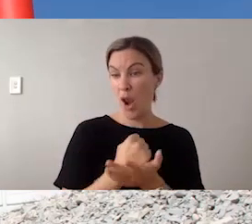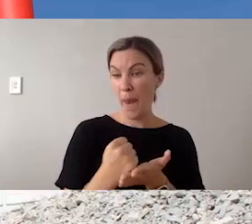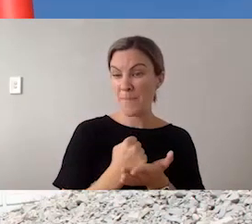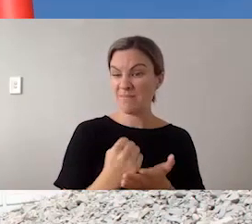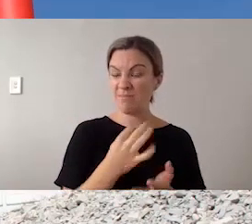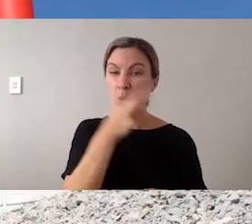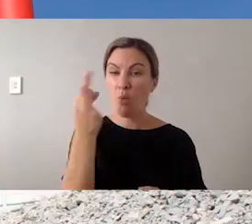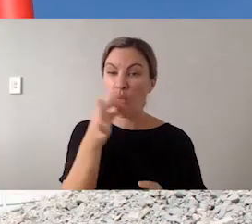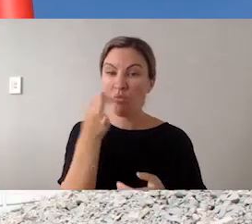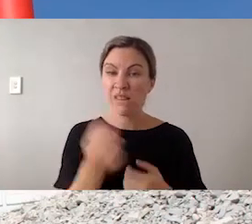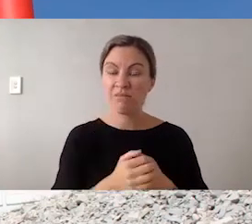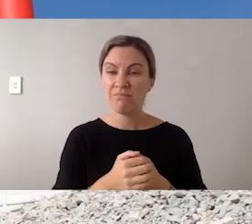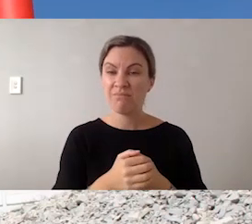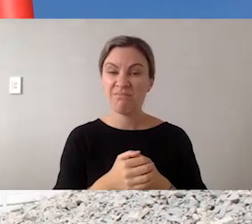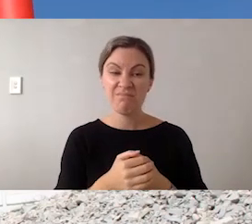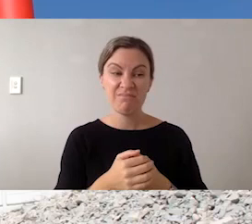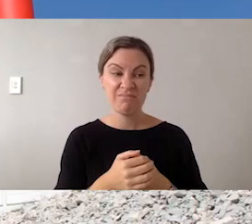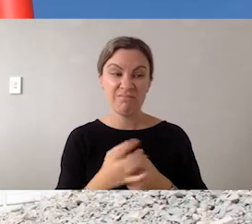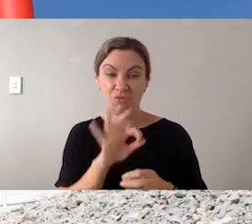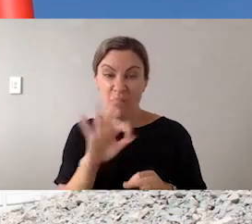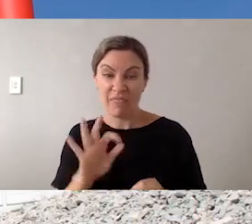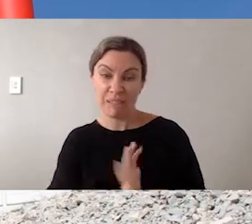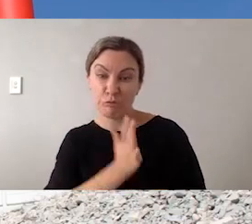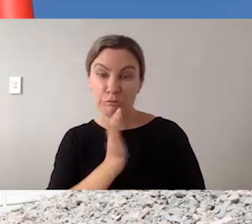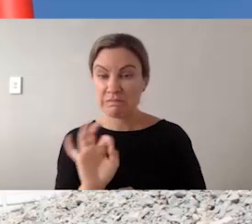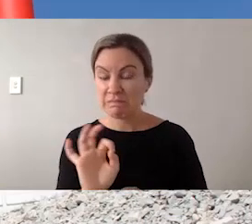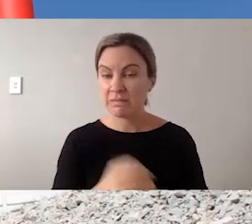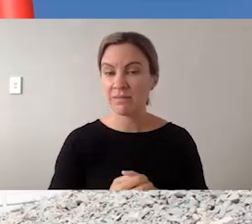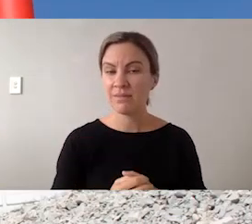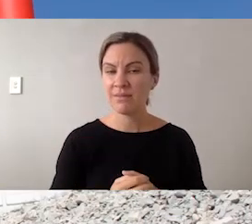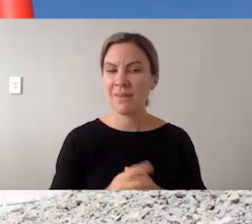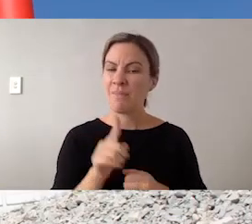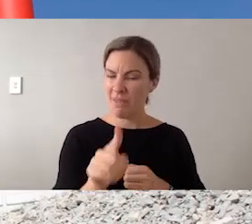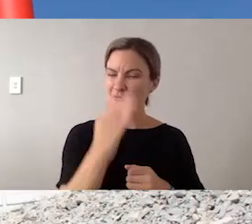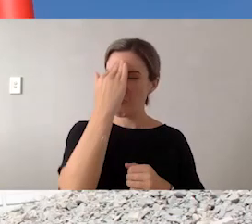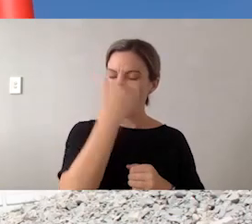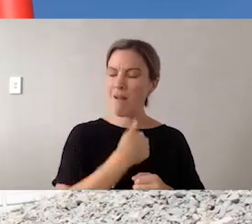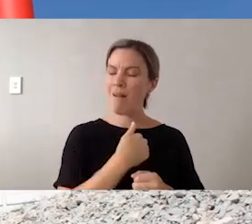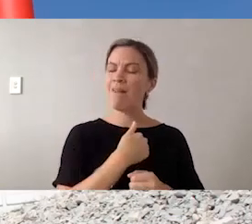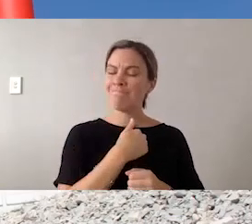middle-of-the-road, nothing to see here. What it reminds me - and it's a thing that we always need to remind ourselves about business and